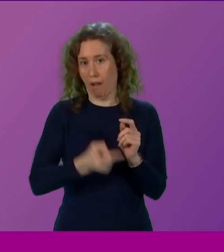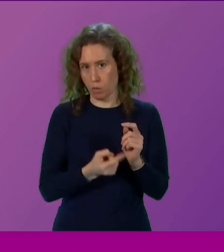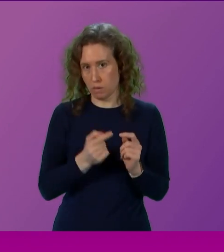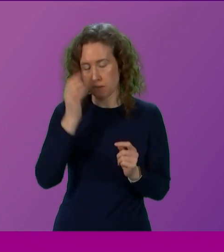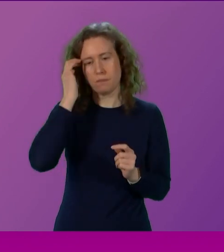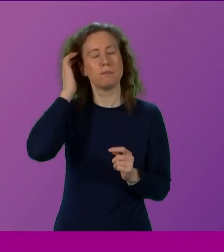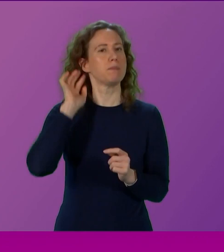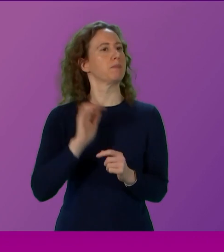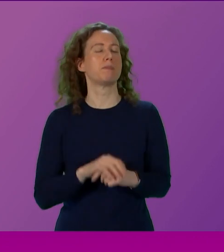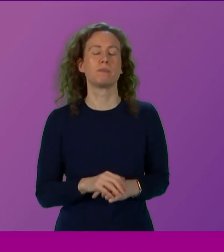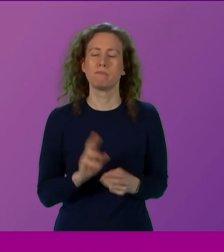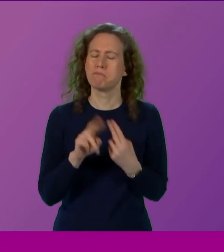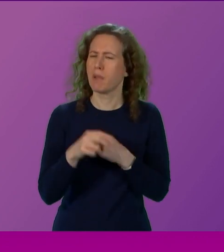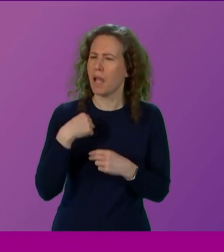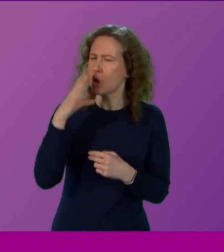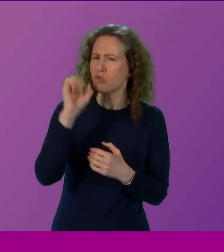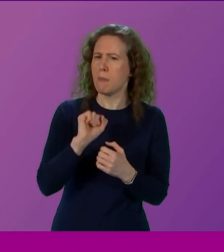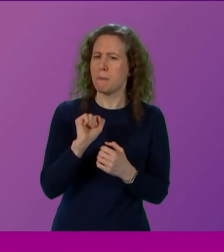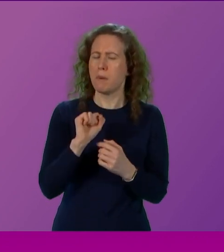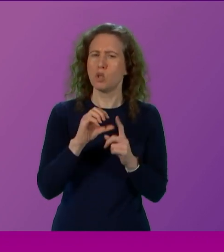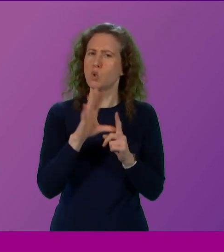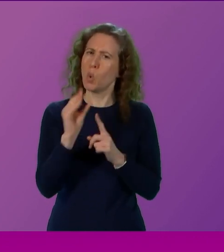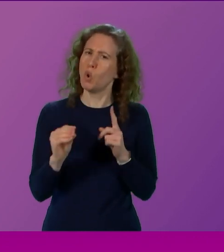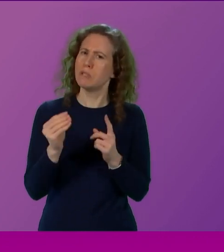I do not recall the Tories putting forward a proposal in the budget that